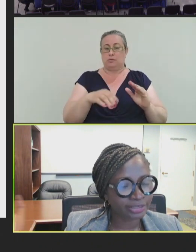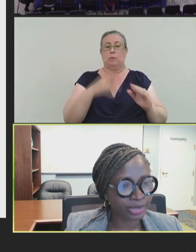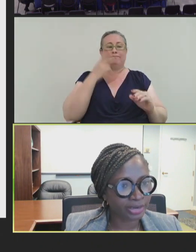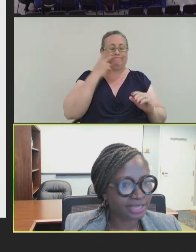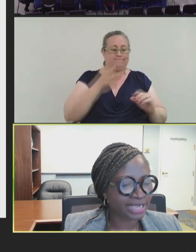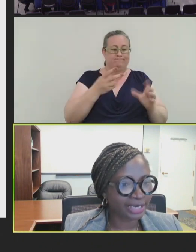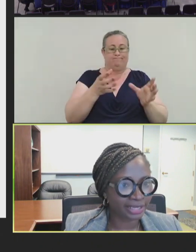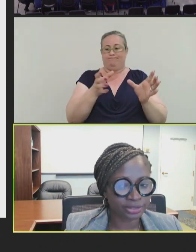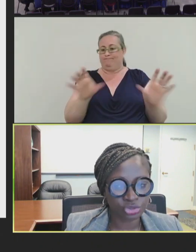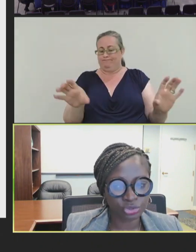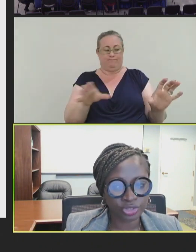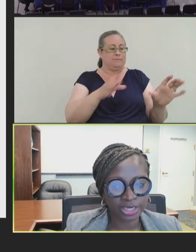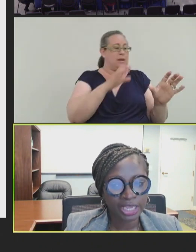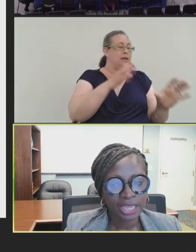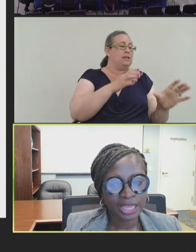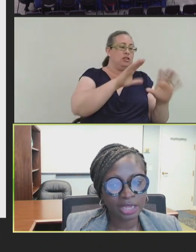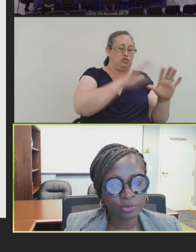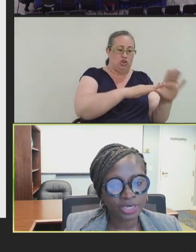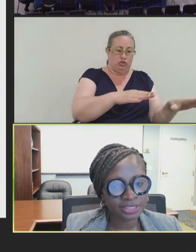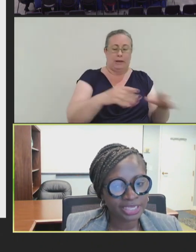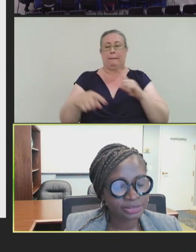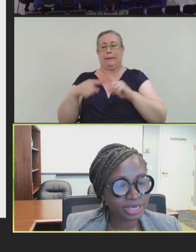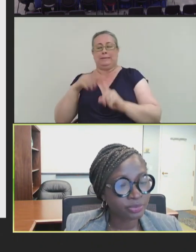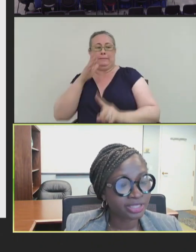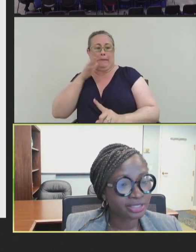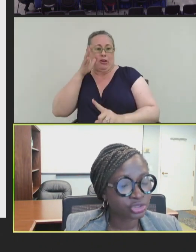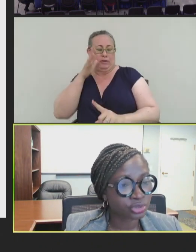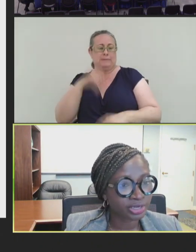the parents and then the children. We didn't see as many within children